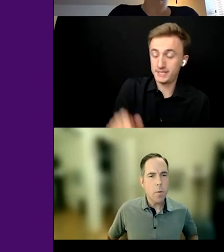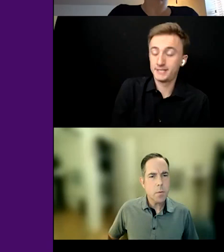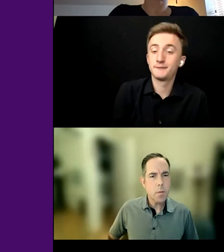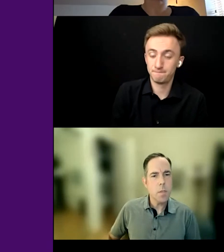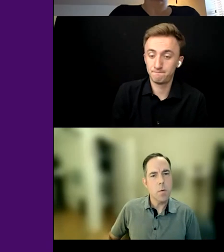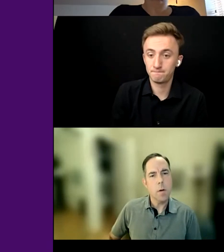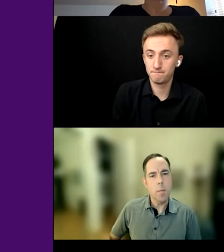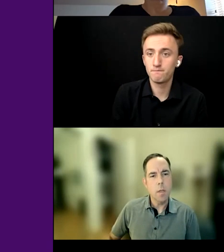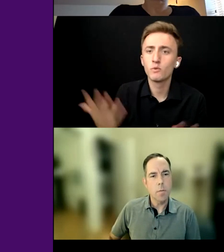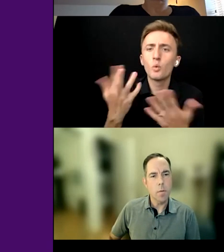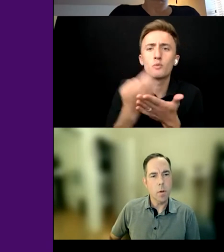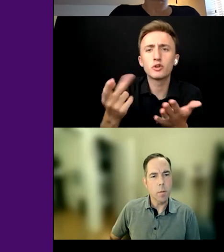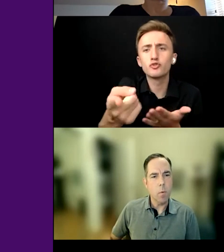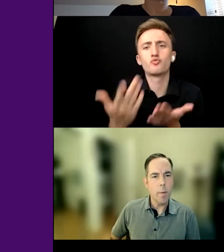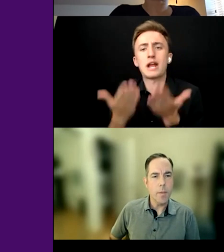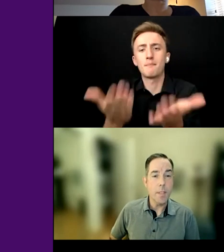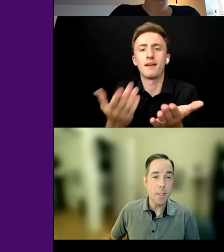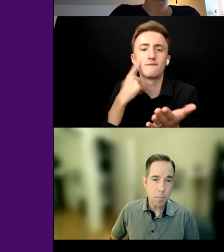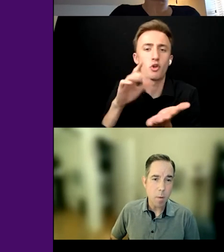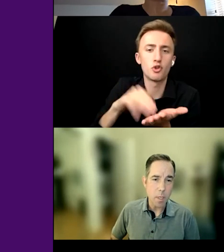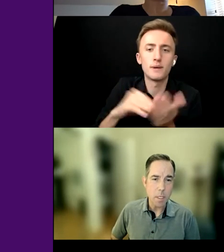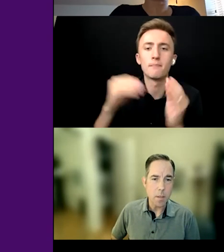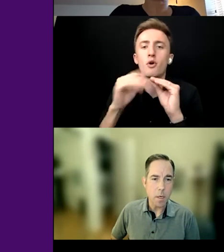resources do you recommend for learning more about the CSS properties you talked